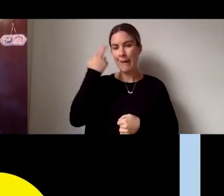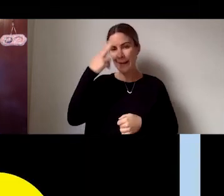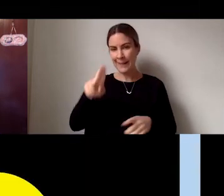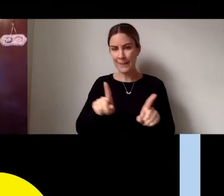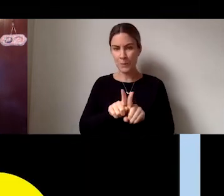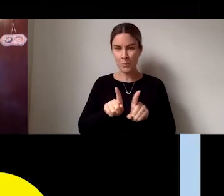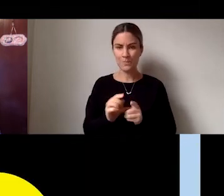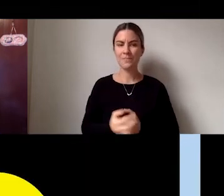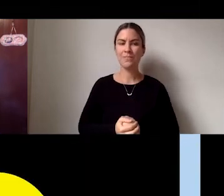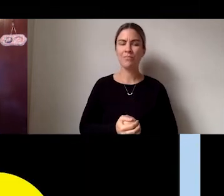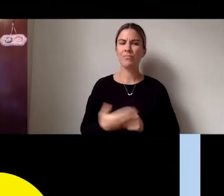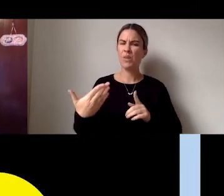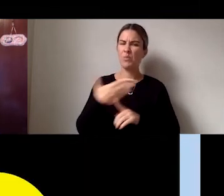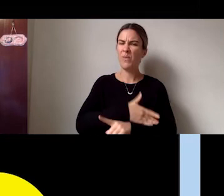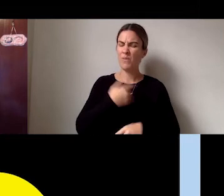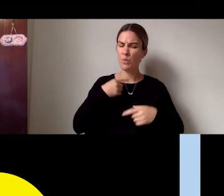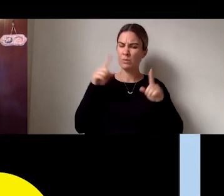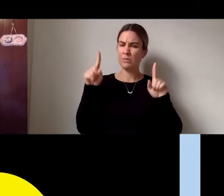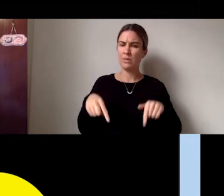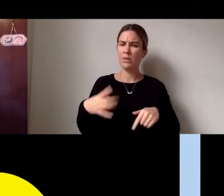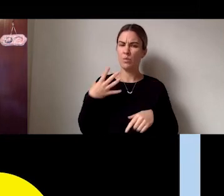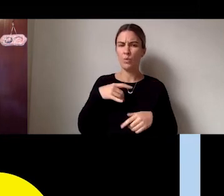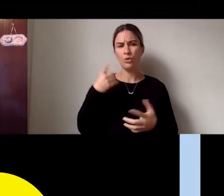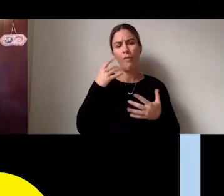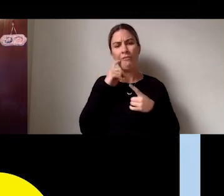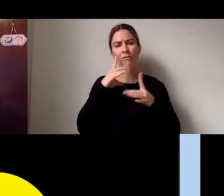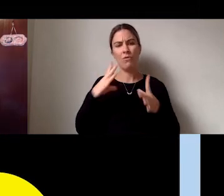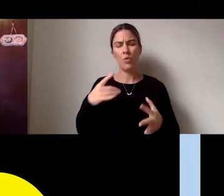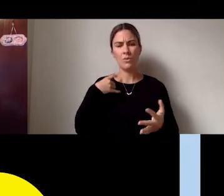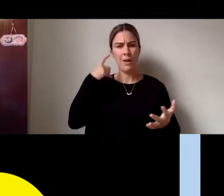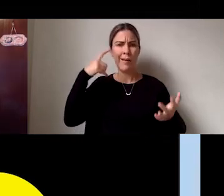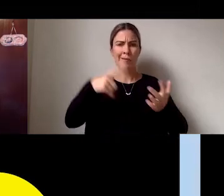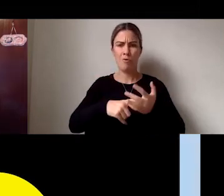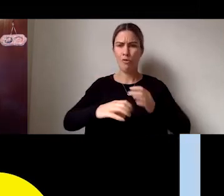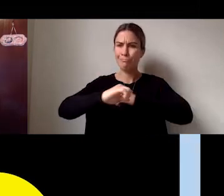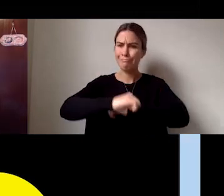Before we start, I would like to of course acknowledge country. I'm currently